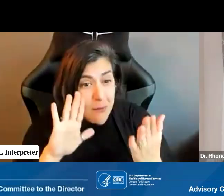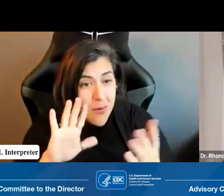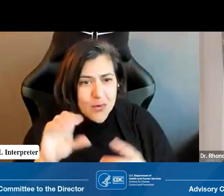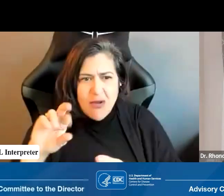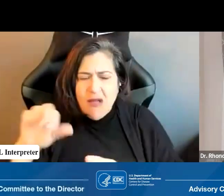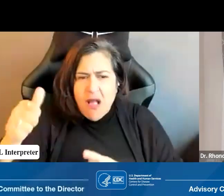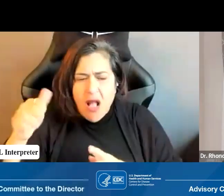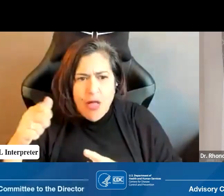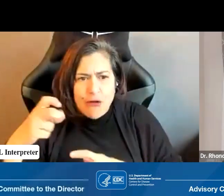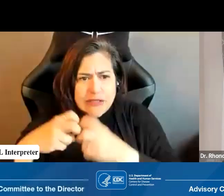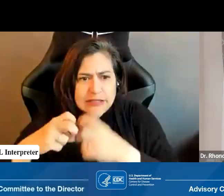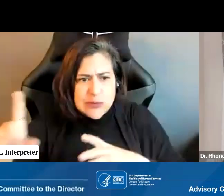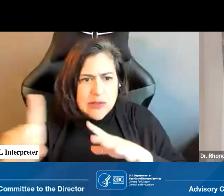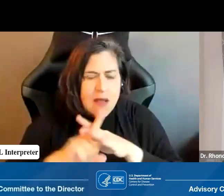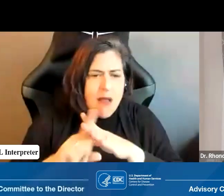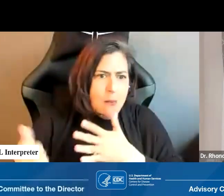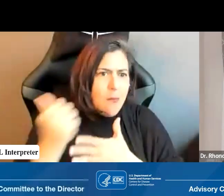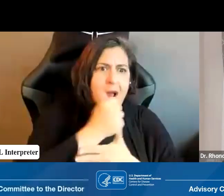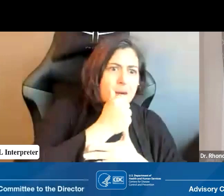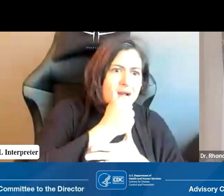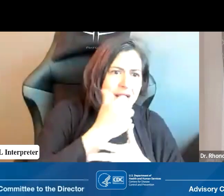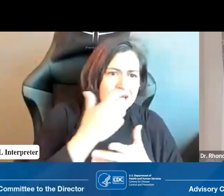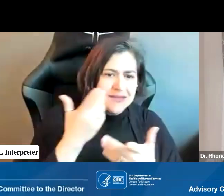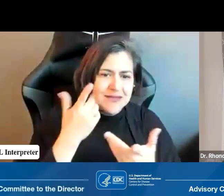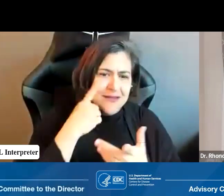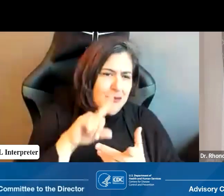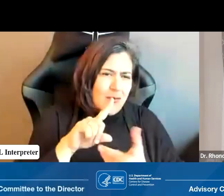to gain greater priority for, you know, lack of a better, you know, term.